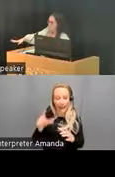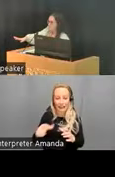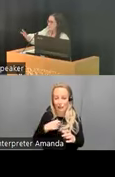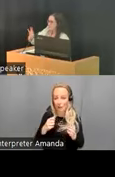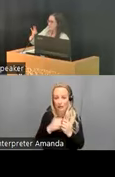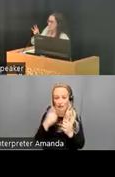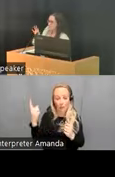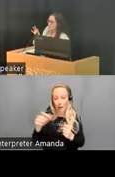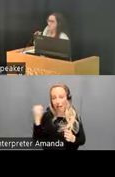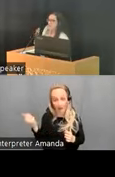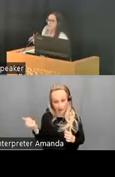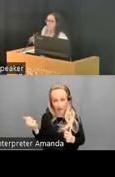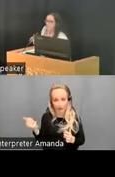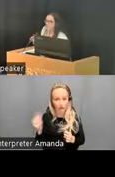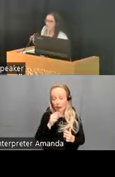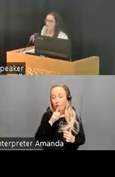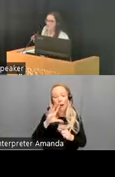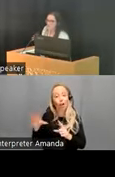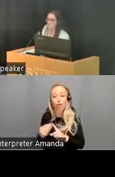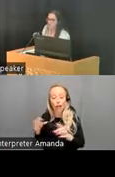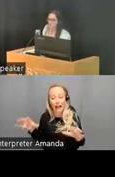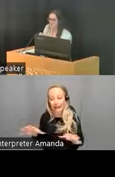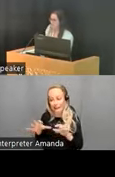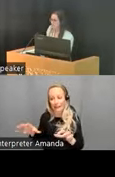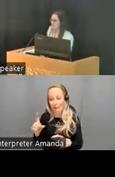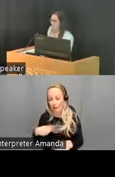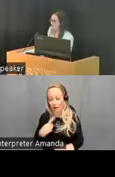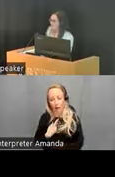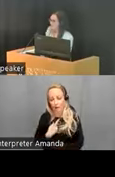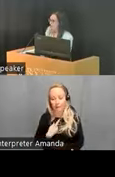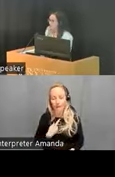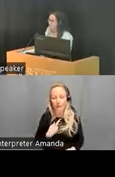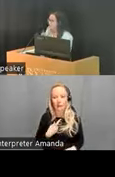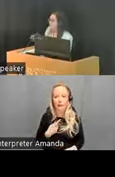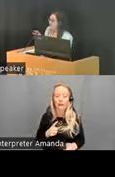else so not necessarily a cultural activity that you're doing by yourself right um but there has